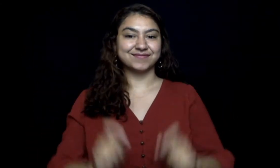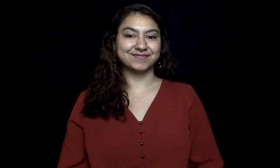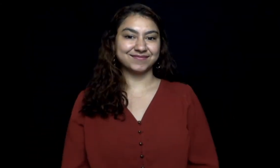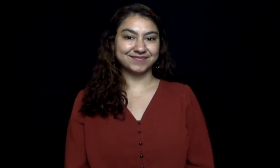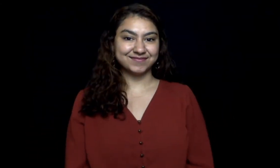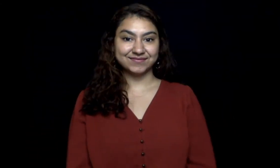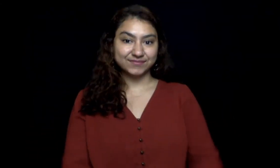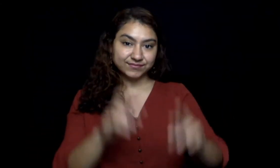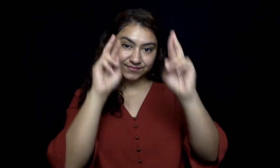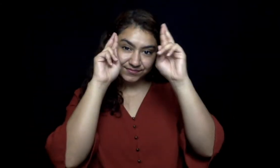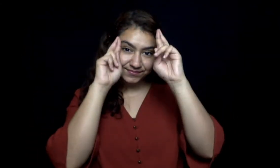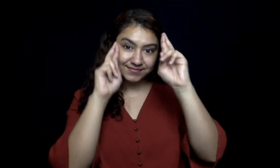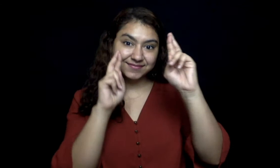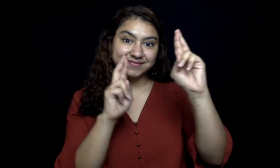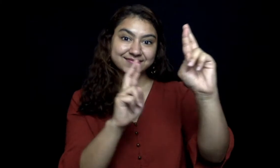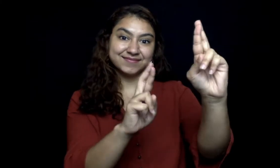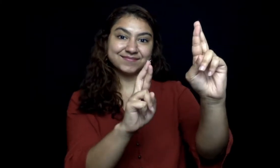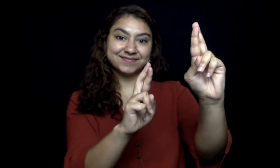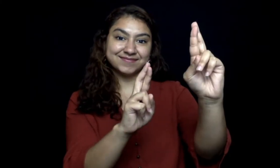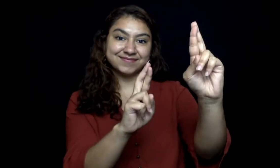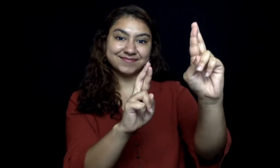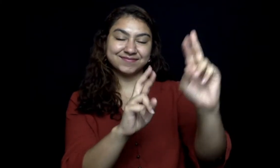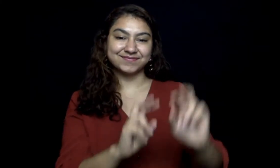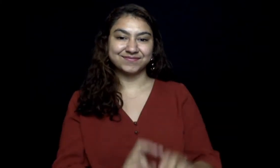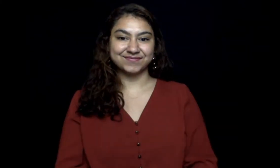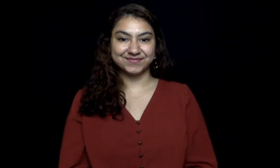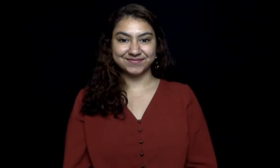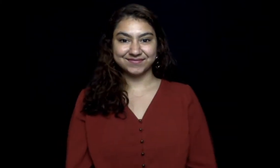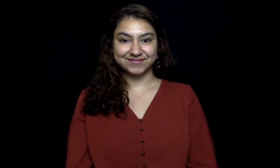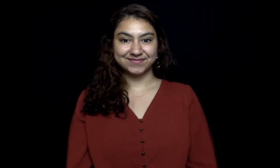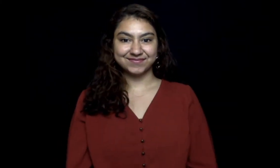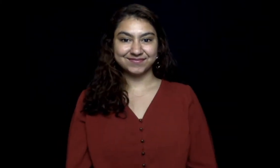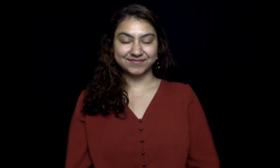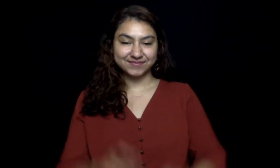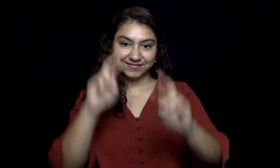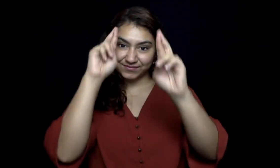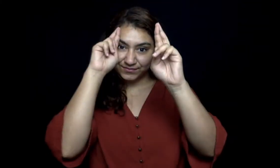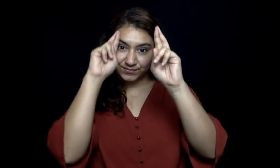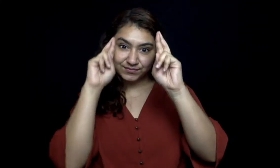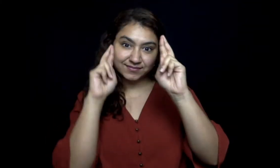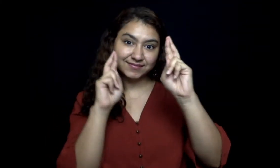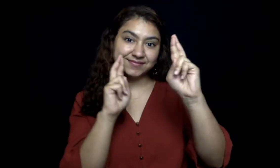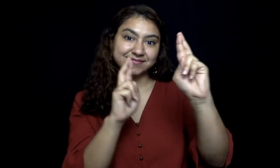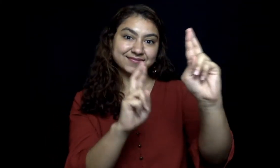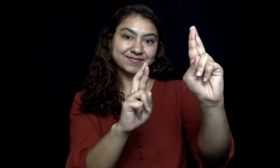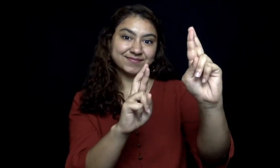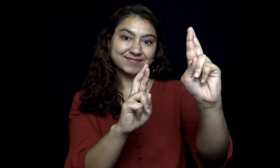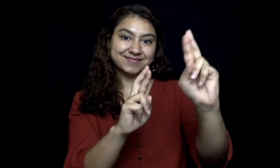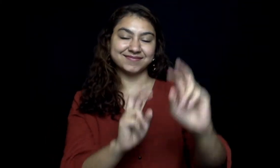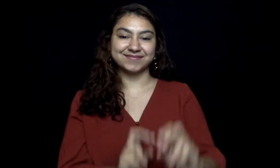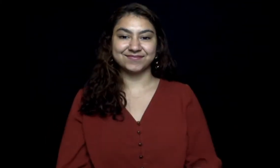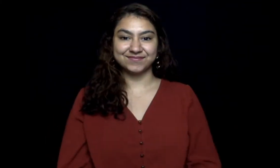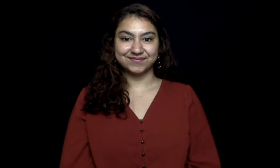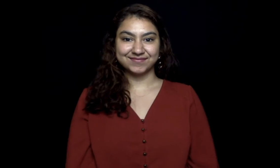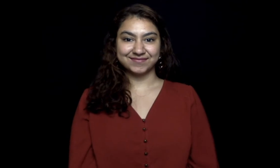Respect Heroic